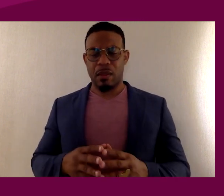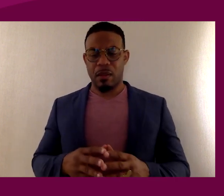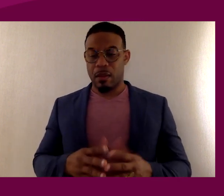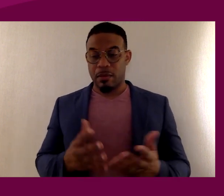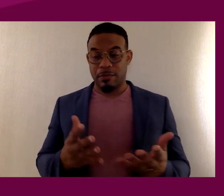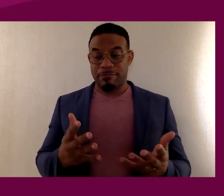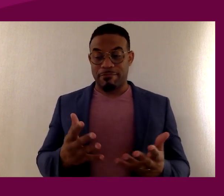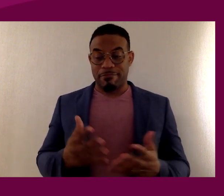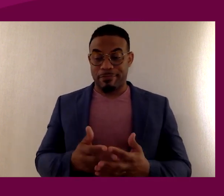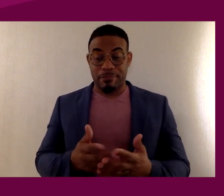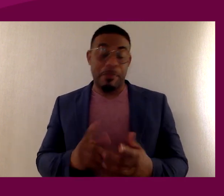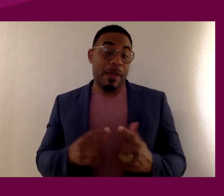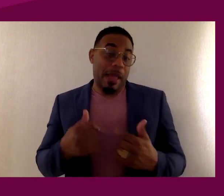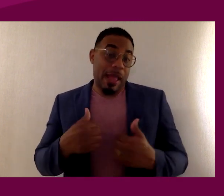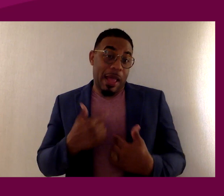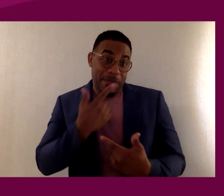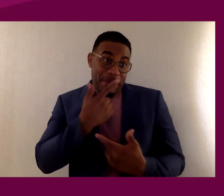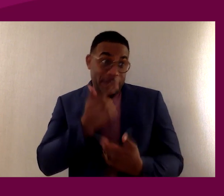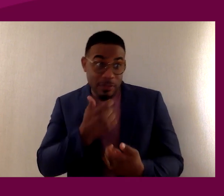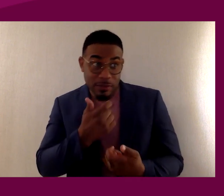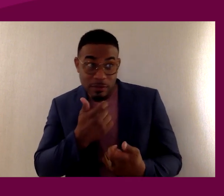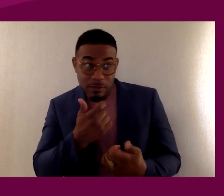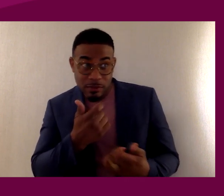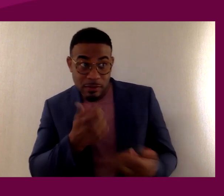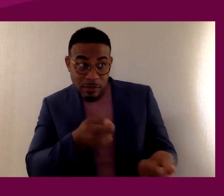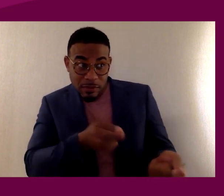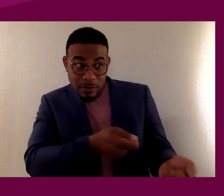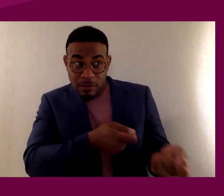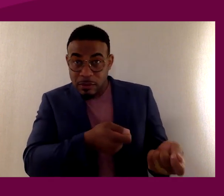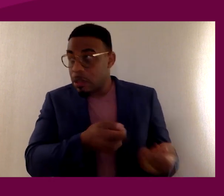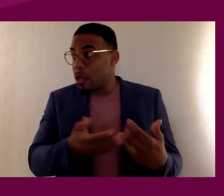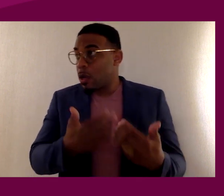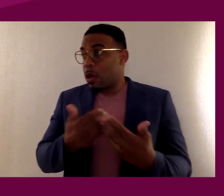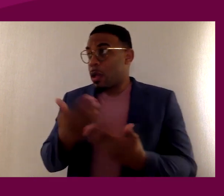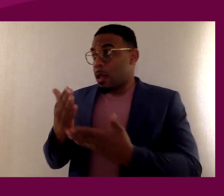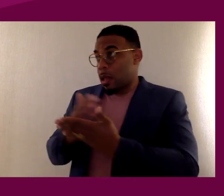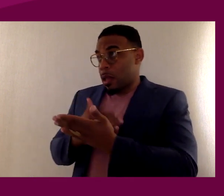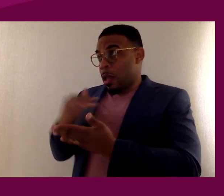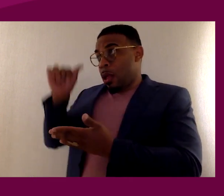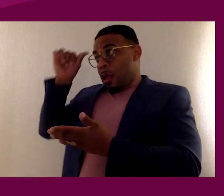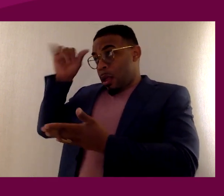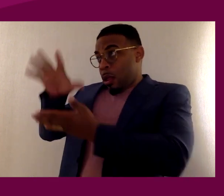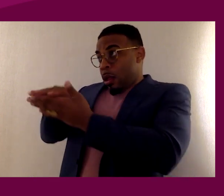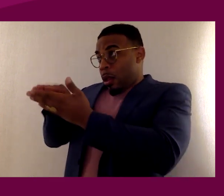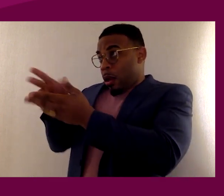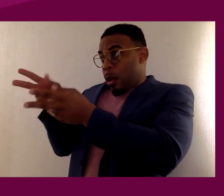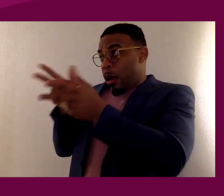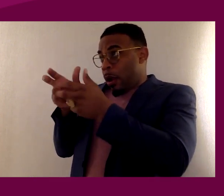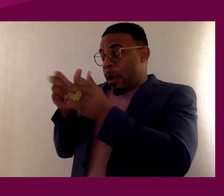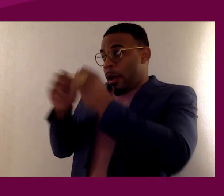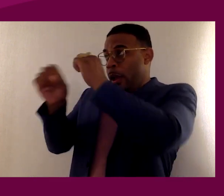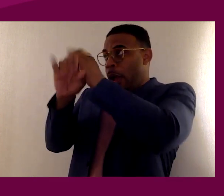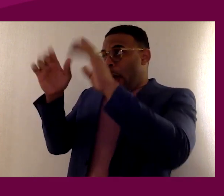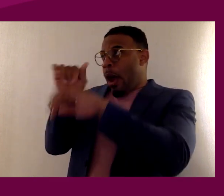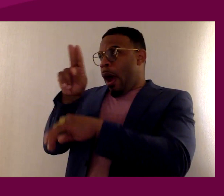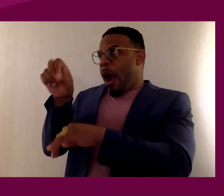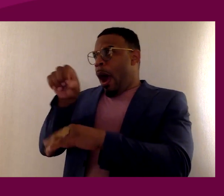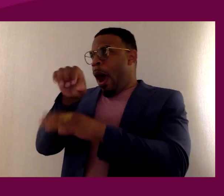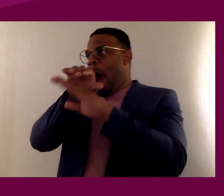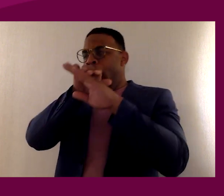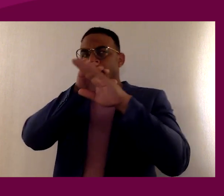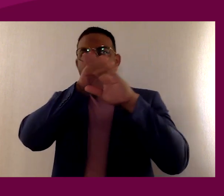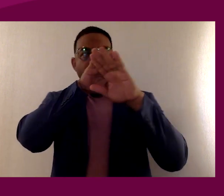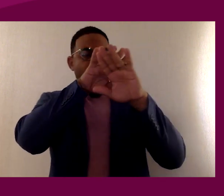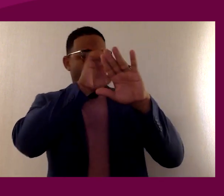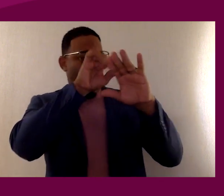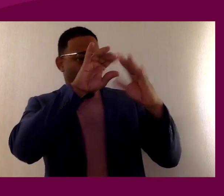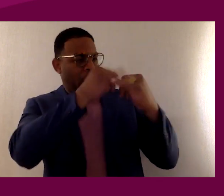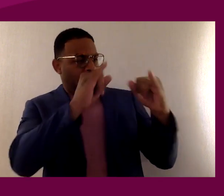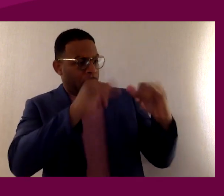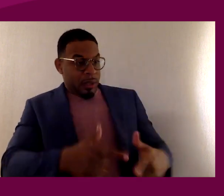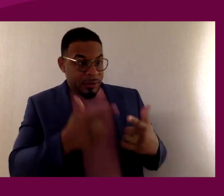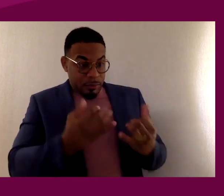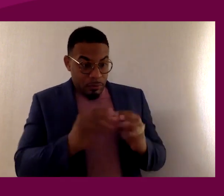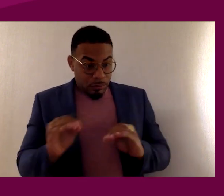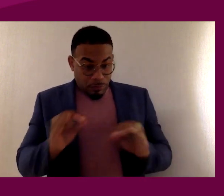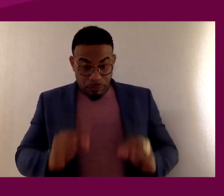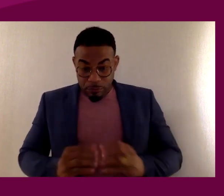disability organizations. But I was interested in bringing the lessons and the vision that the